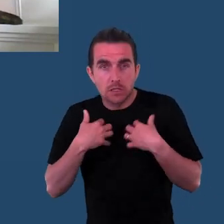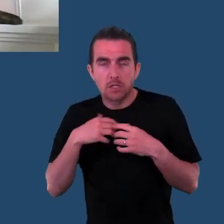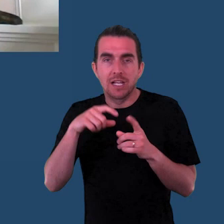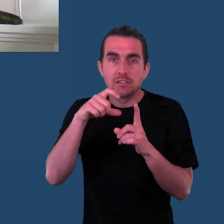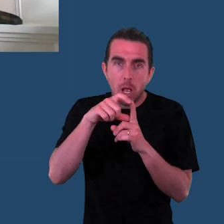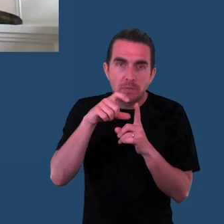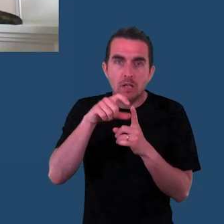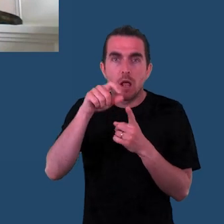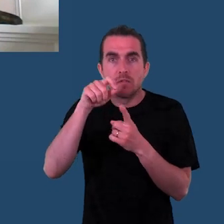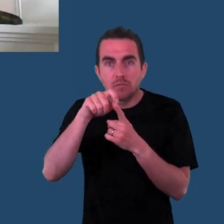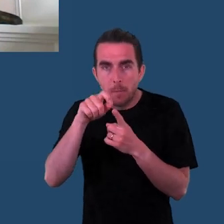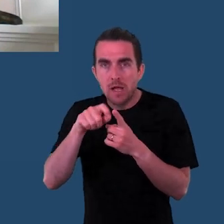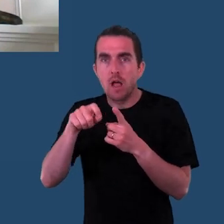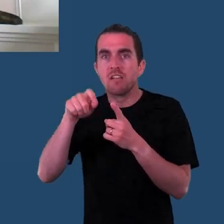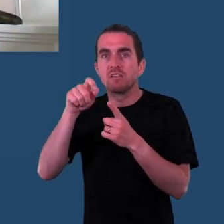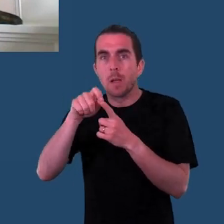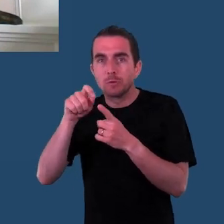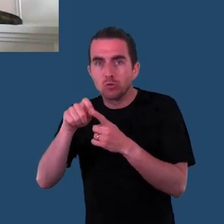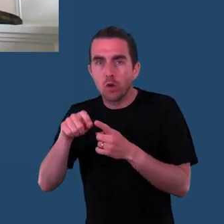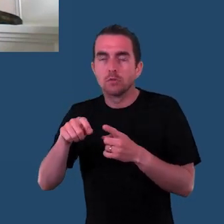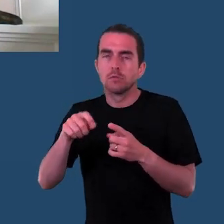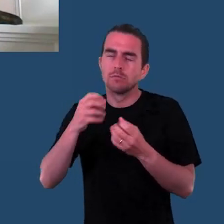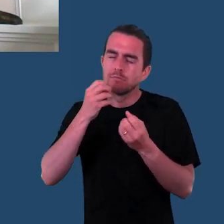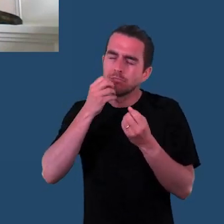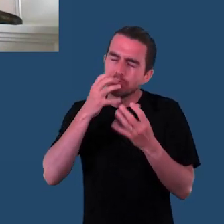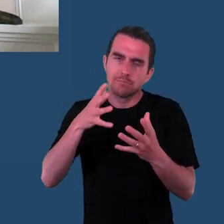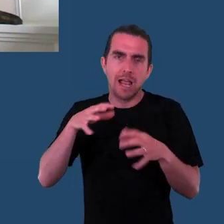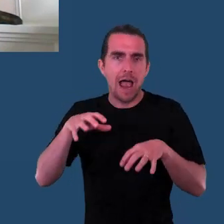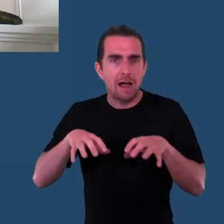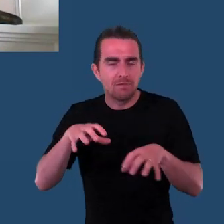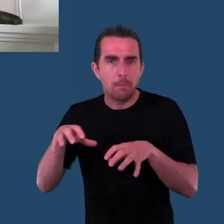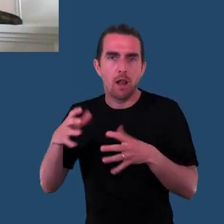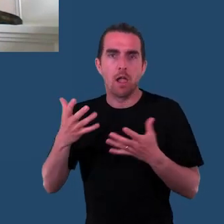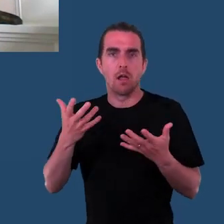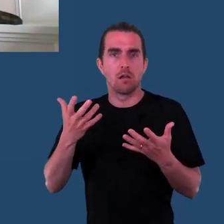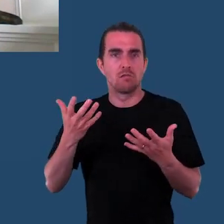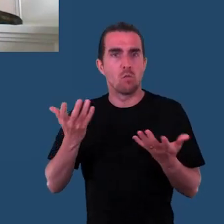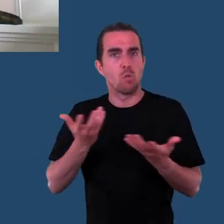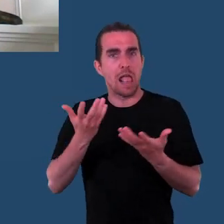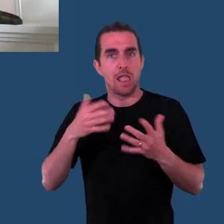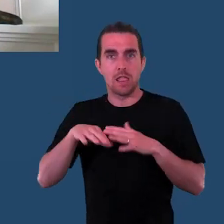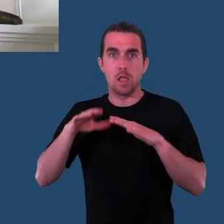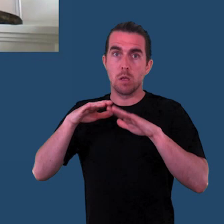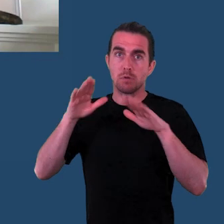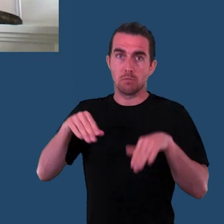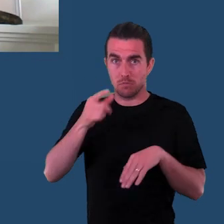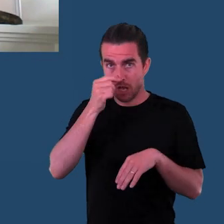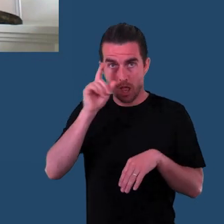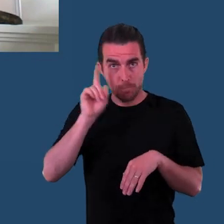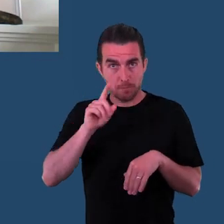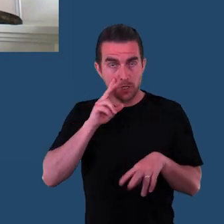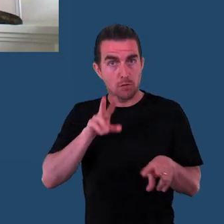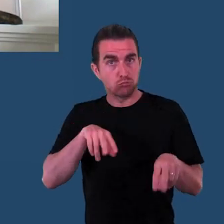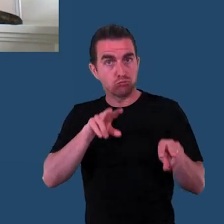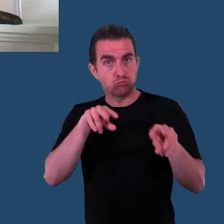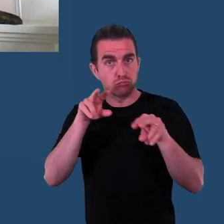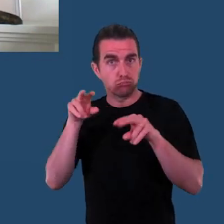dimetrodon, pterosaurs, plesiosaurs, they're awesome animals. Whereabouts in the museum can people see these?